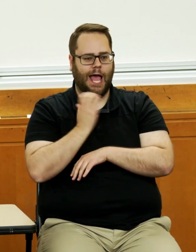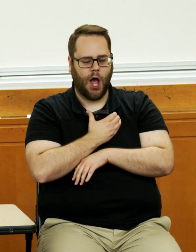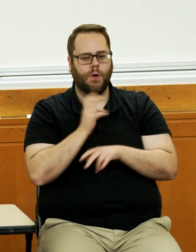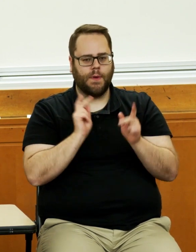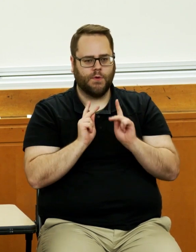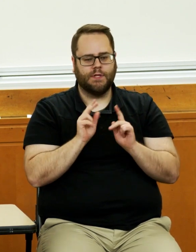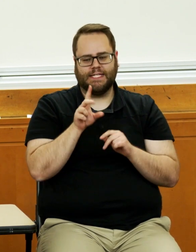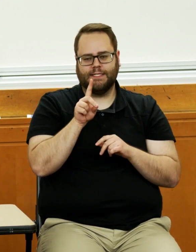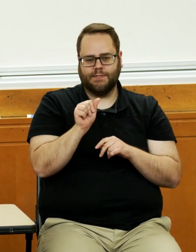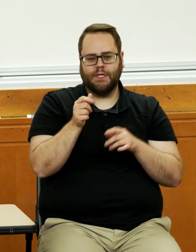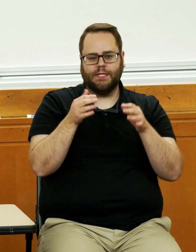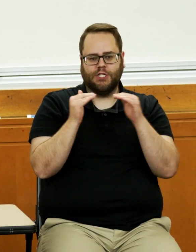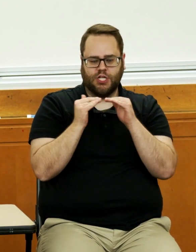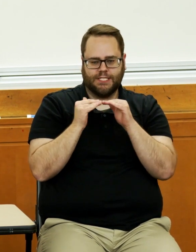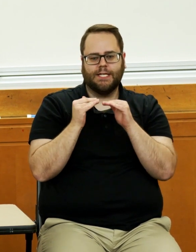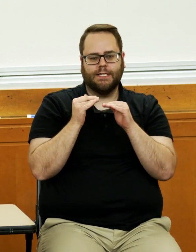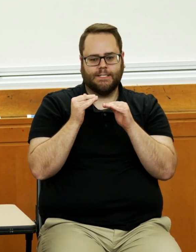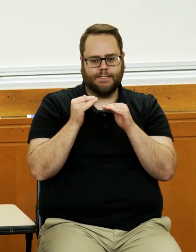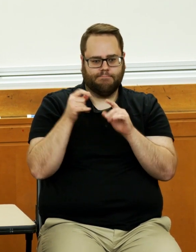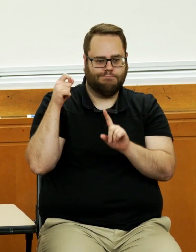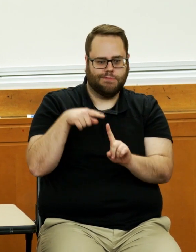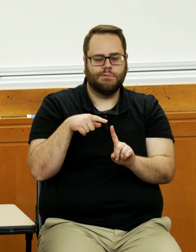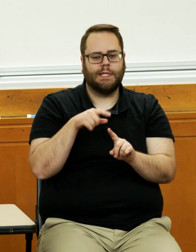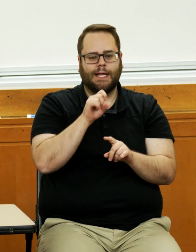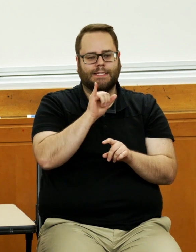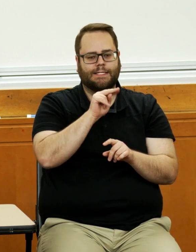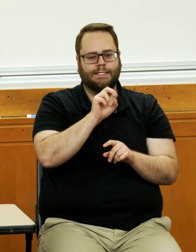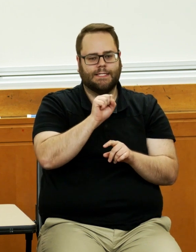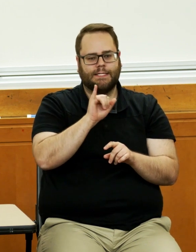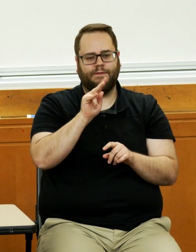Justice primer that Sins Invalid put together where they explain what is Disability Justice,